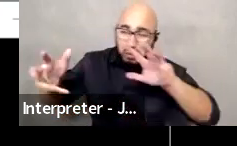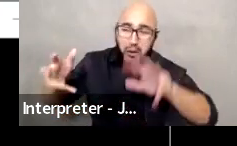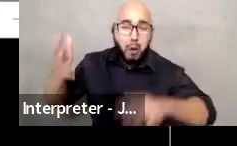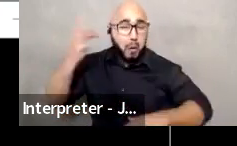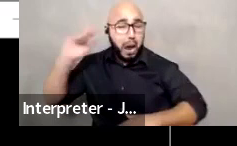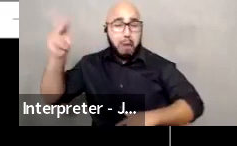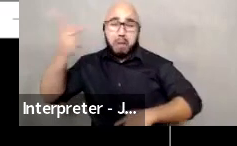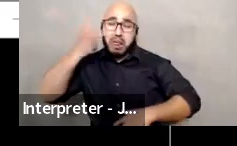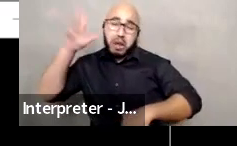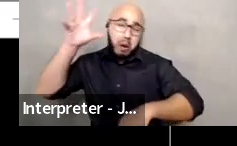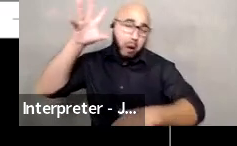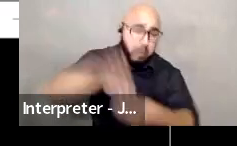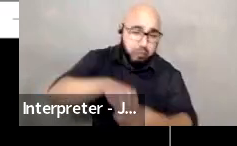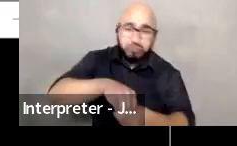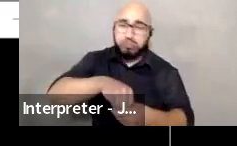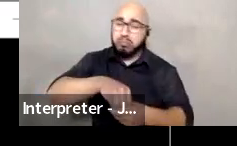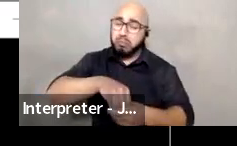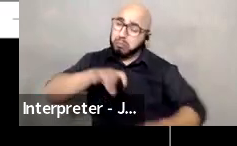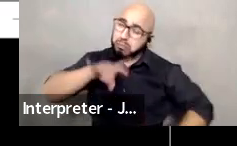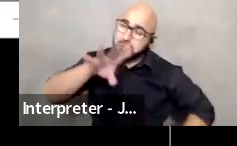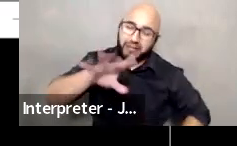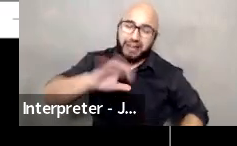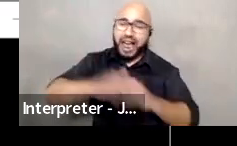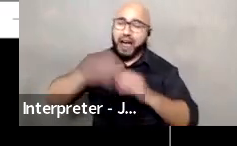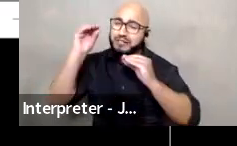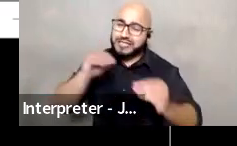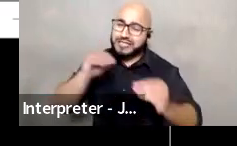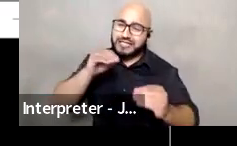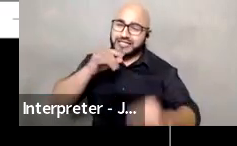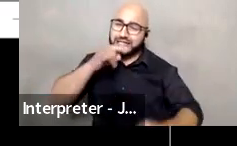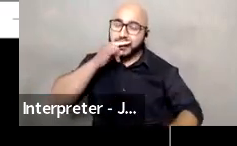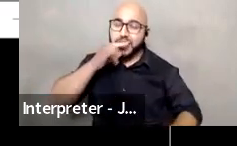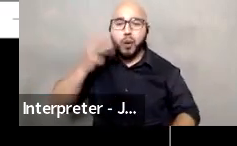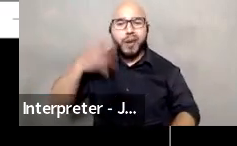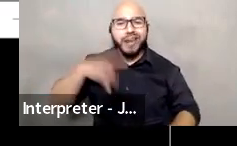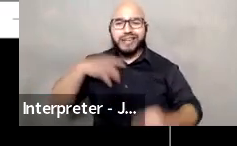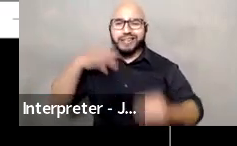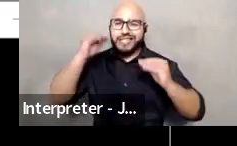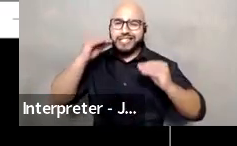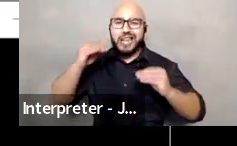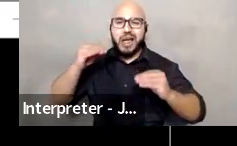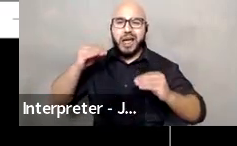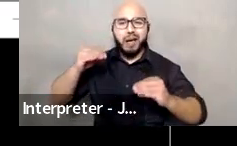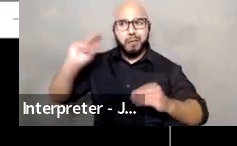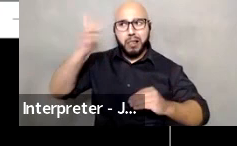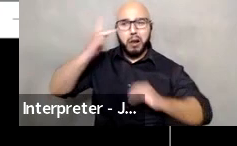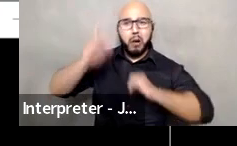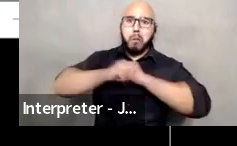In the. Way we teach. Kids that we're teaching them propaganda. And not. History.